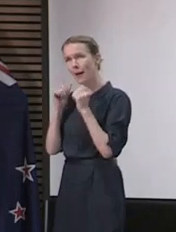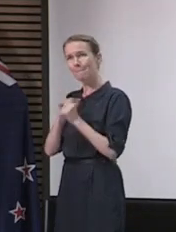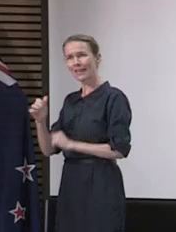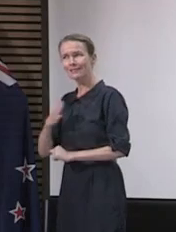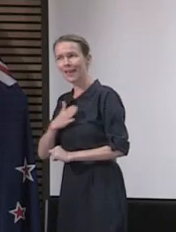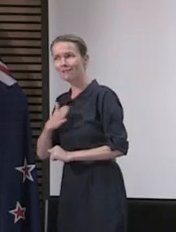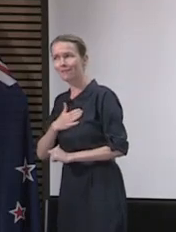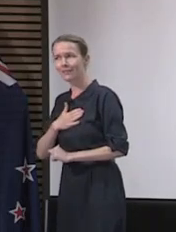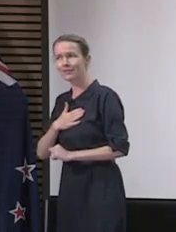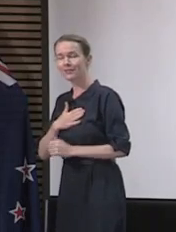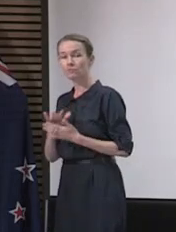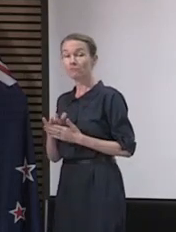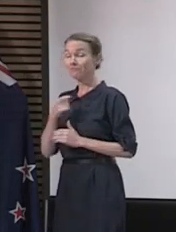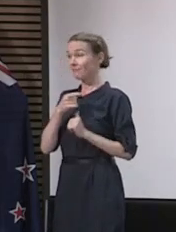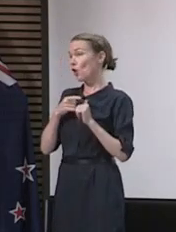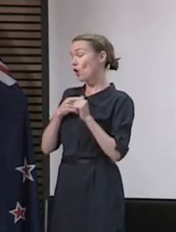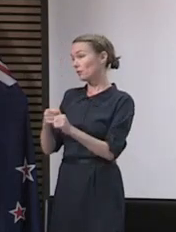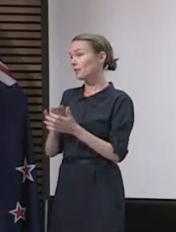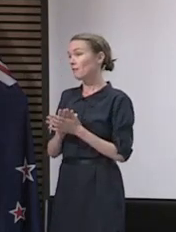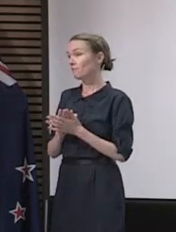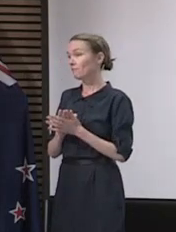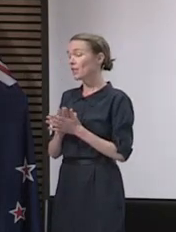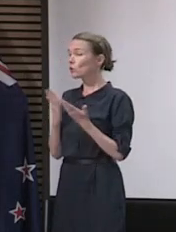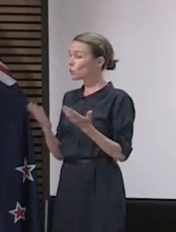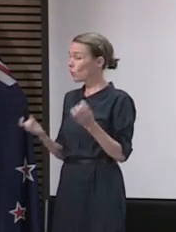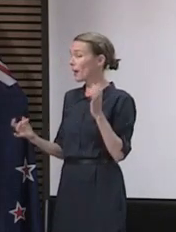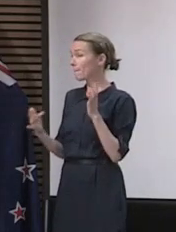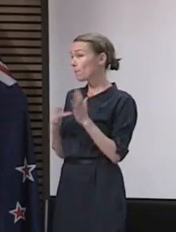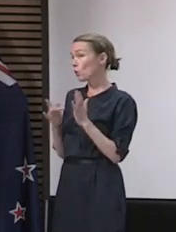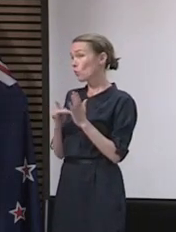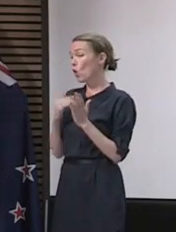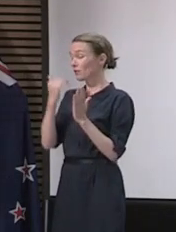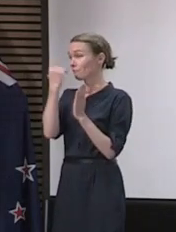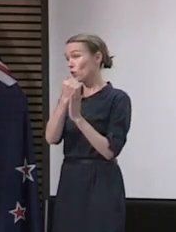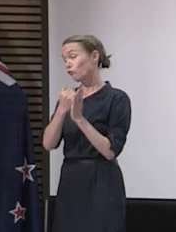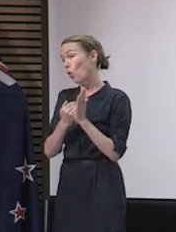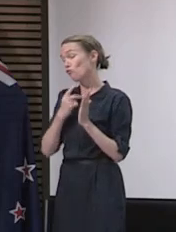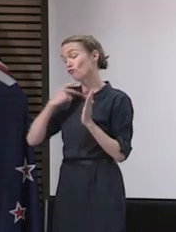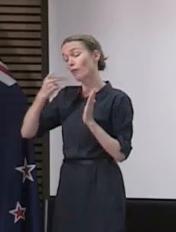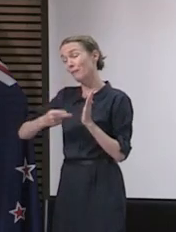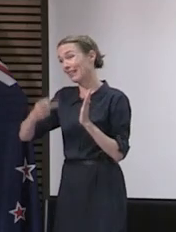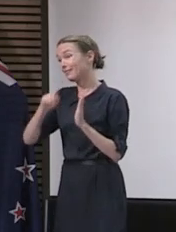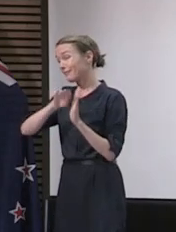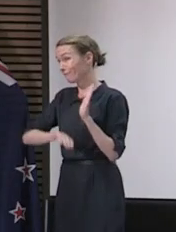evaluated? At this point we don't - again - we don't think that is the important thing. The important